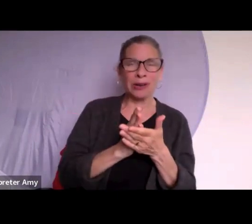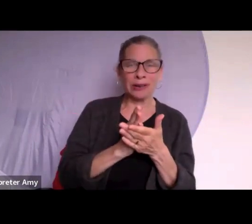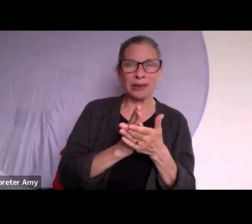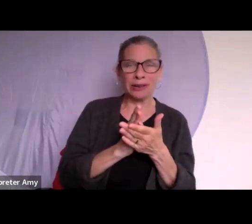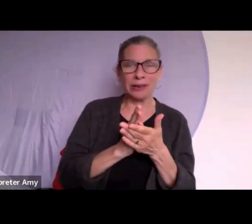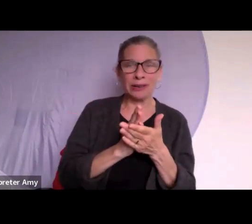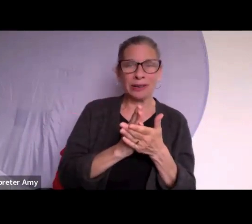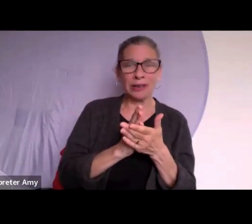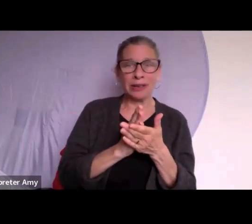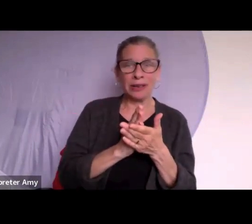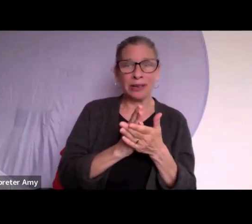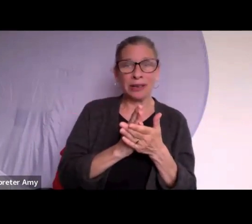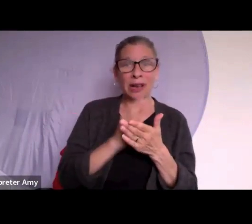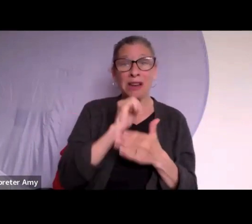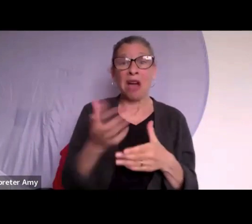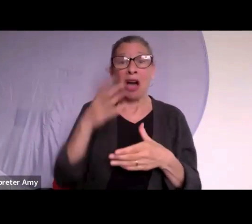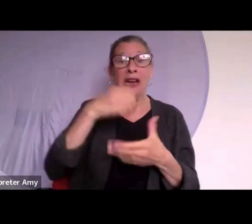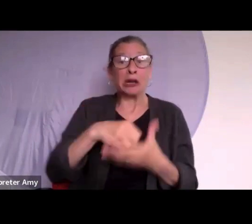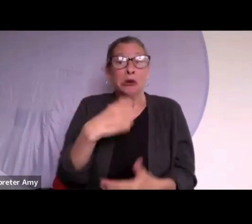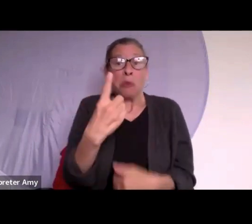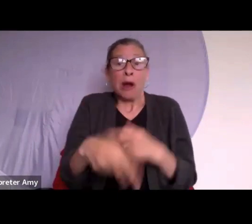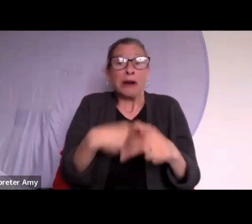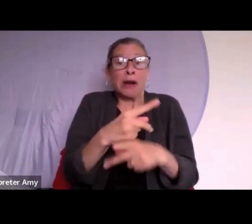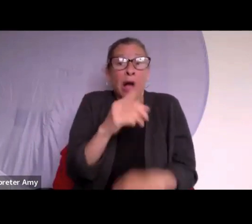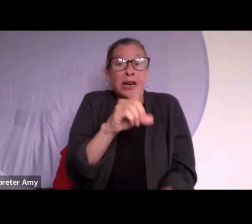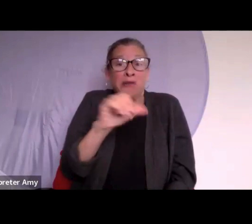include just one kind of disability. Disability is so